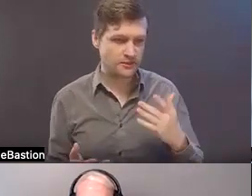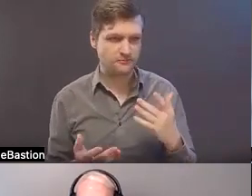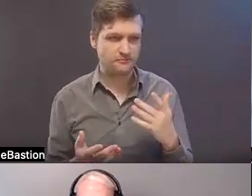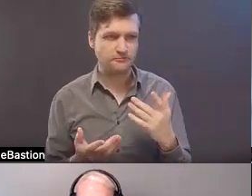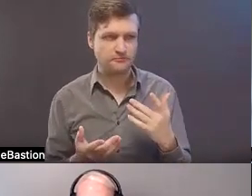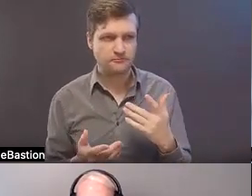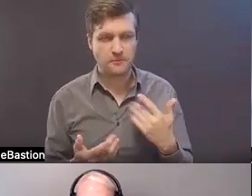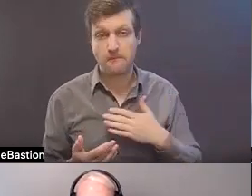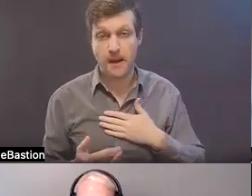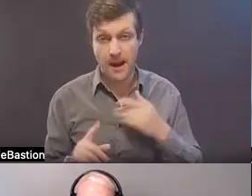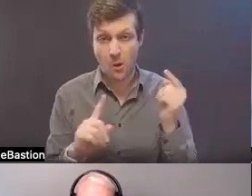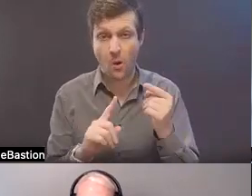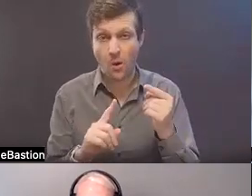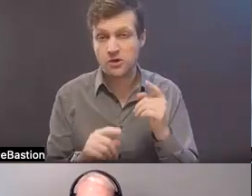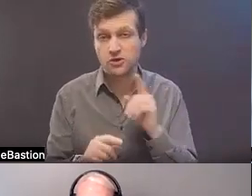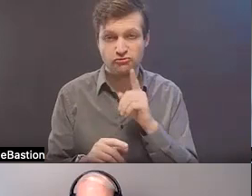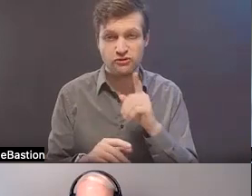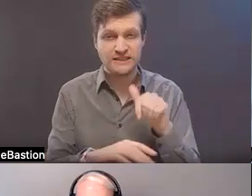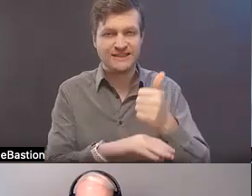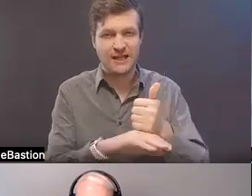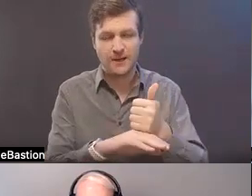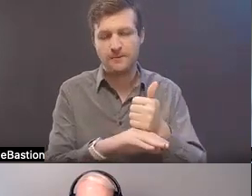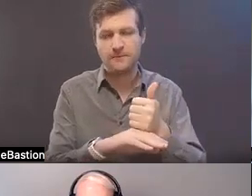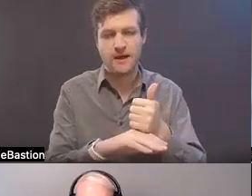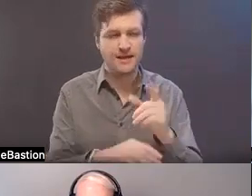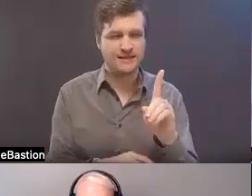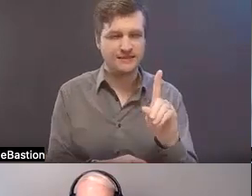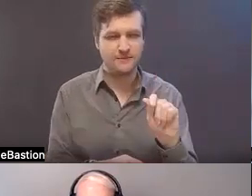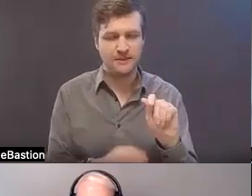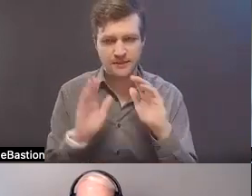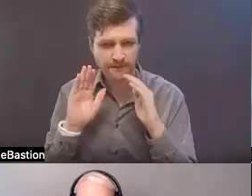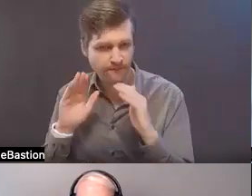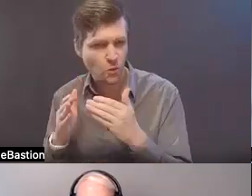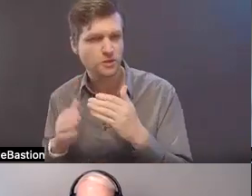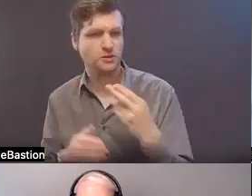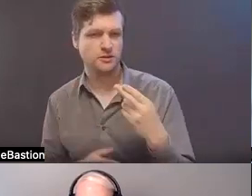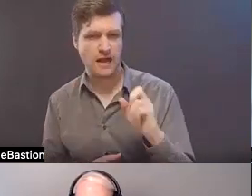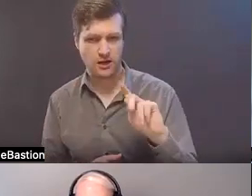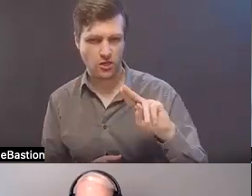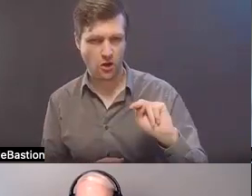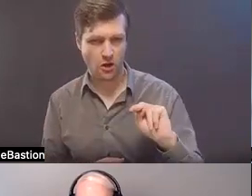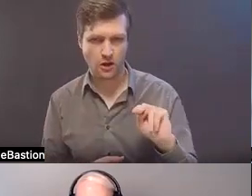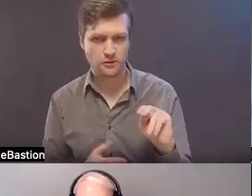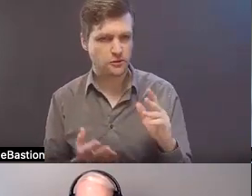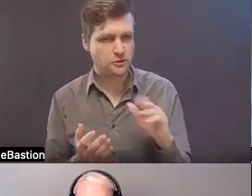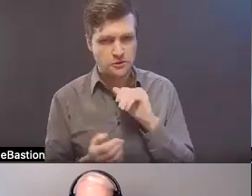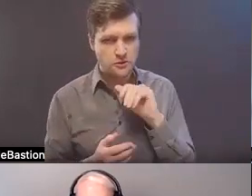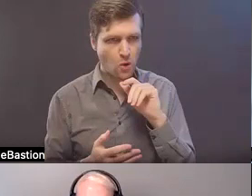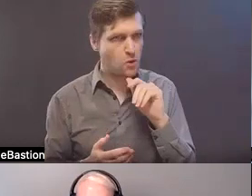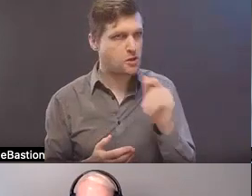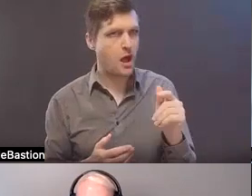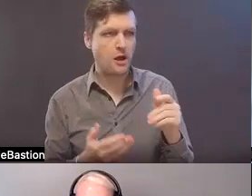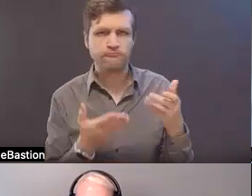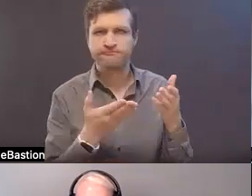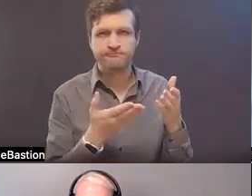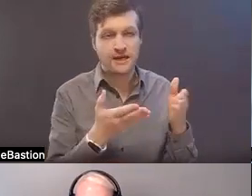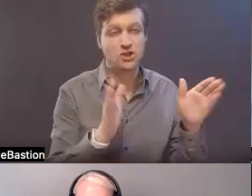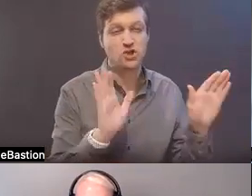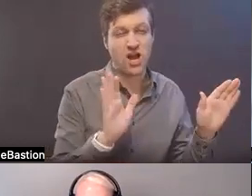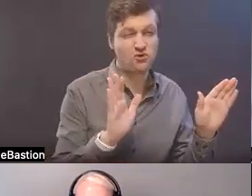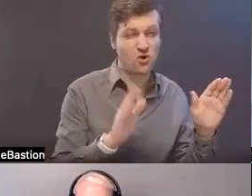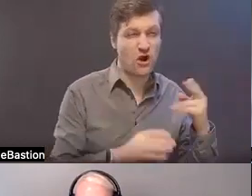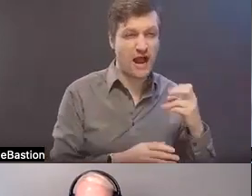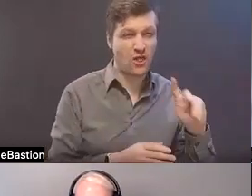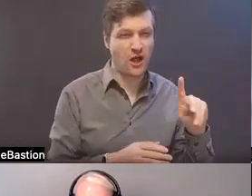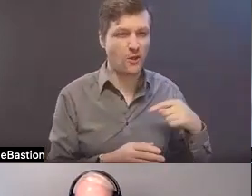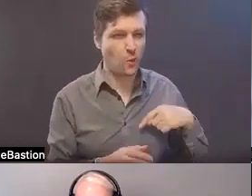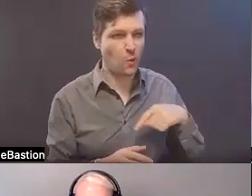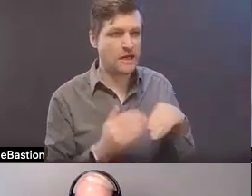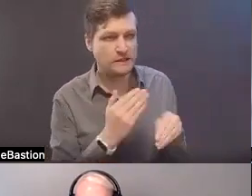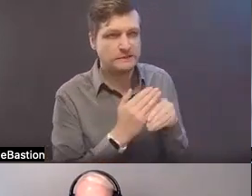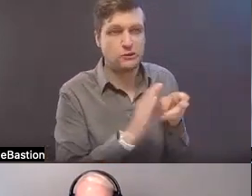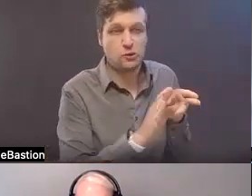in that regard. My goal here is to really set up a disabled focus Hackathon. Not a general Hackathon.